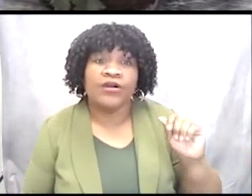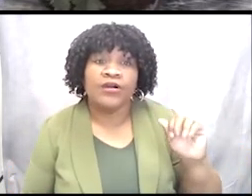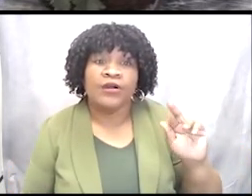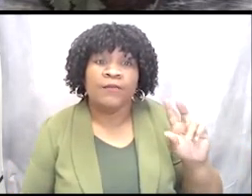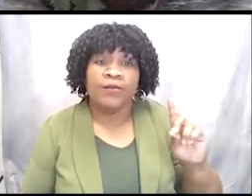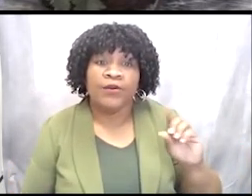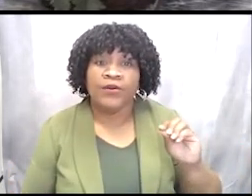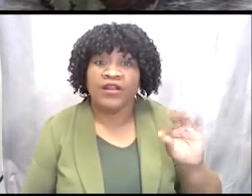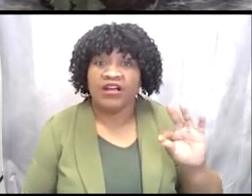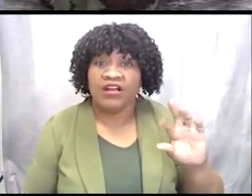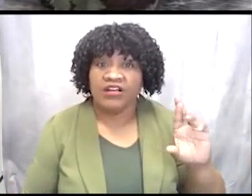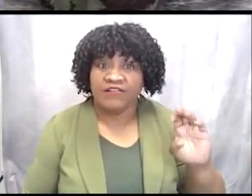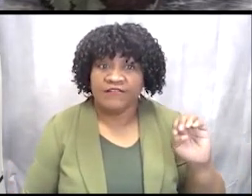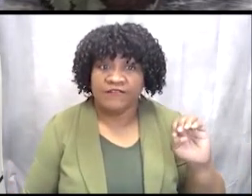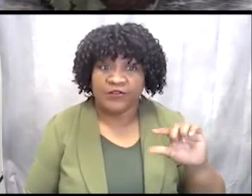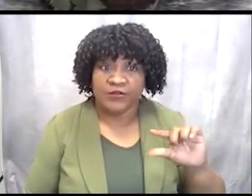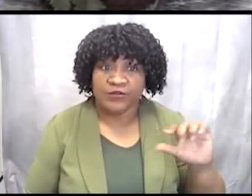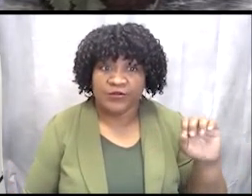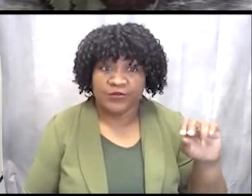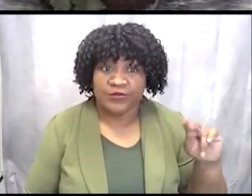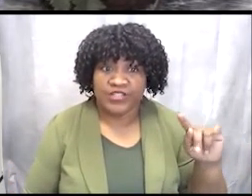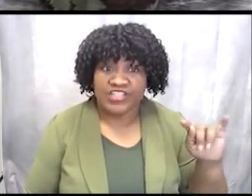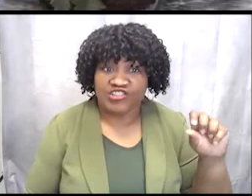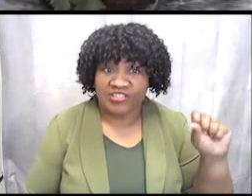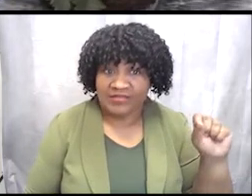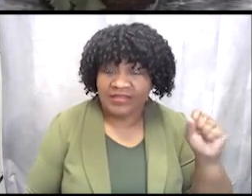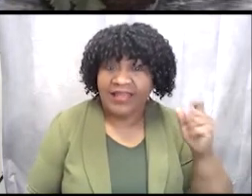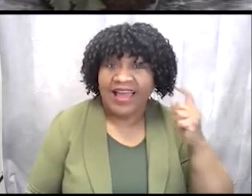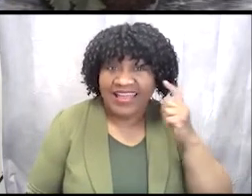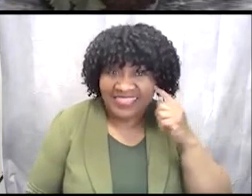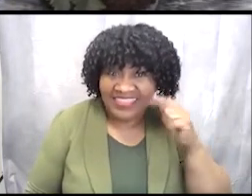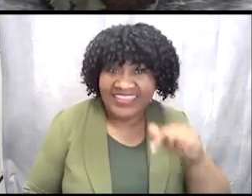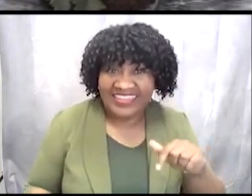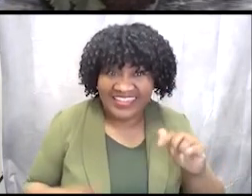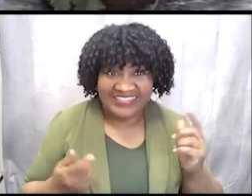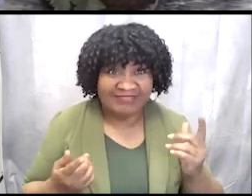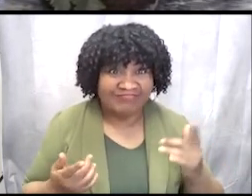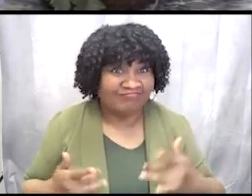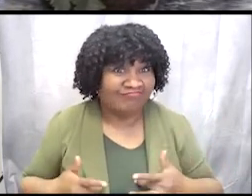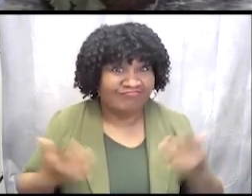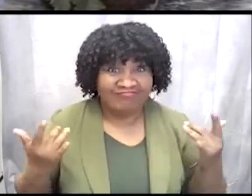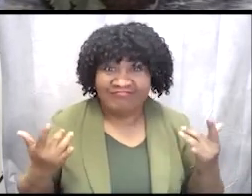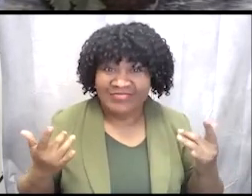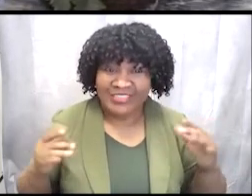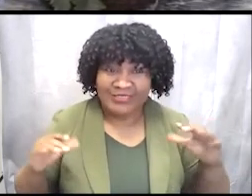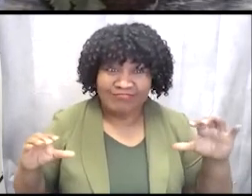I think we're in a very unique opportunity to make something happen that we weren't able to make happen before.